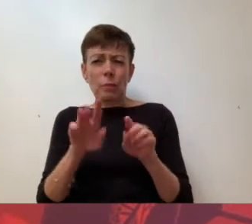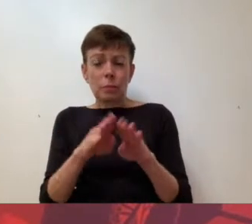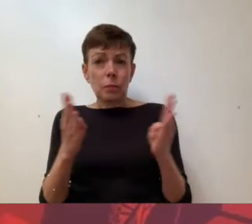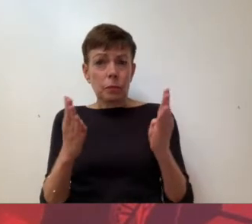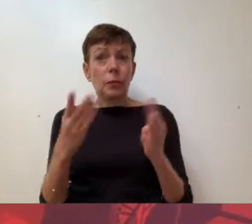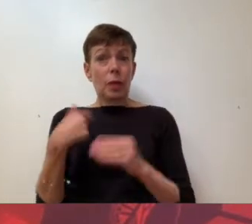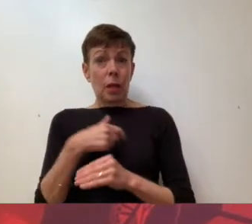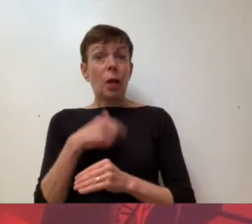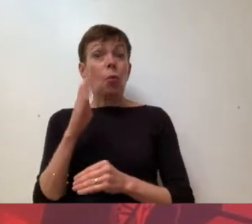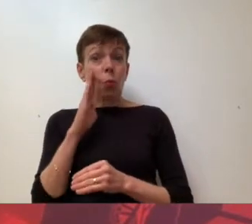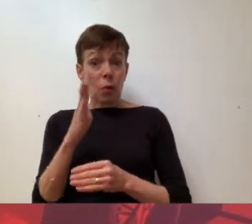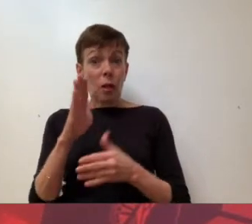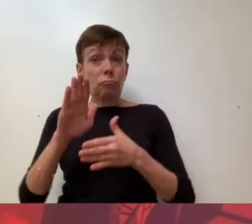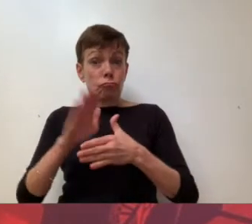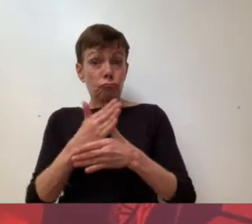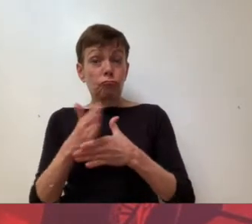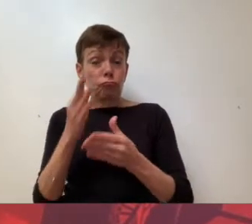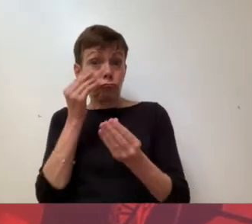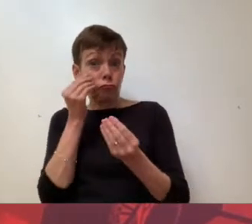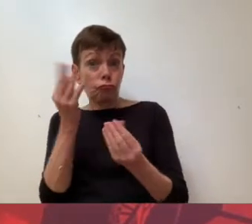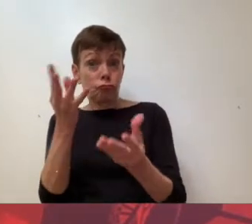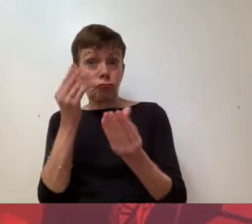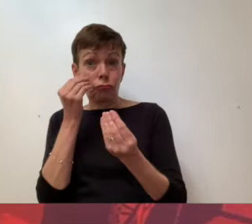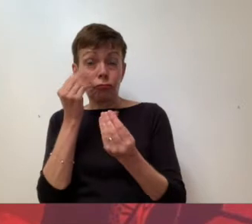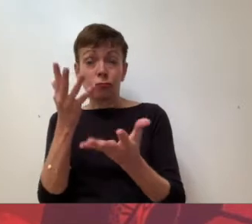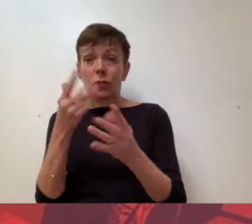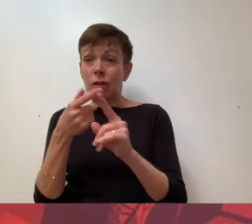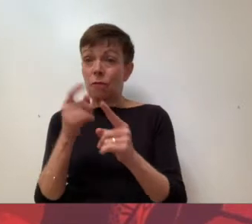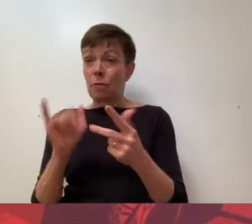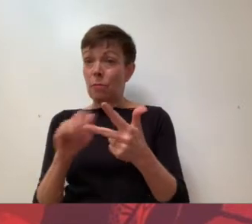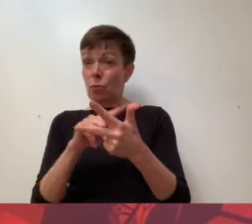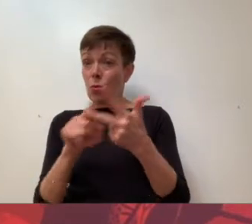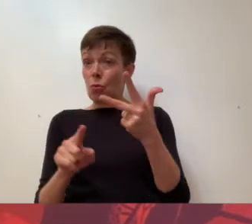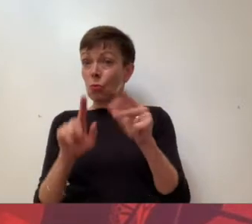organizations for more details. The City will share more information as we